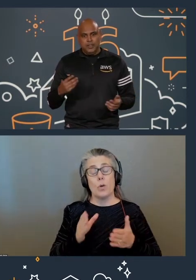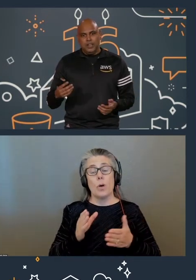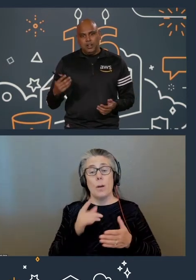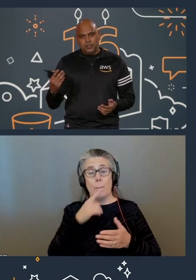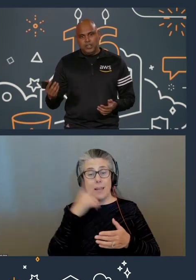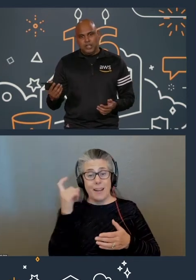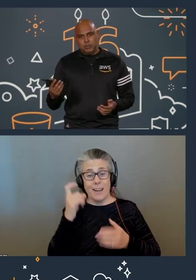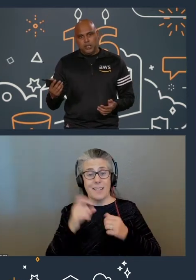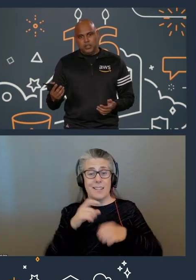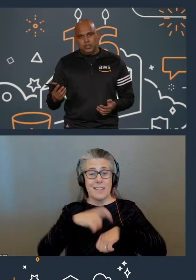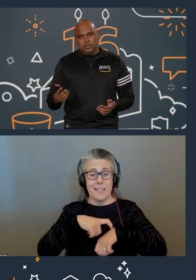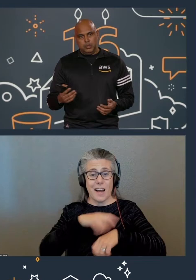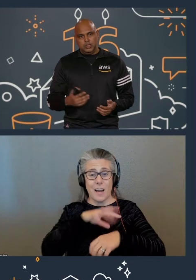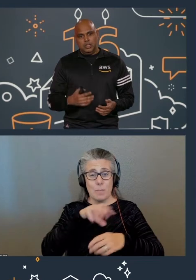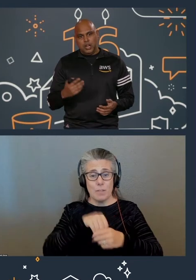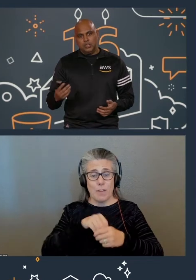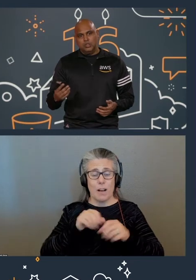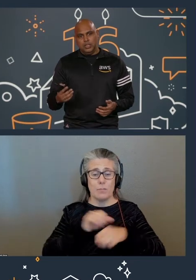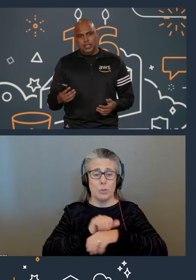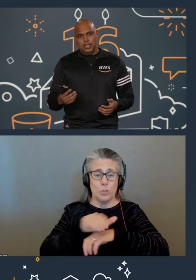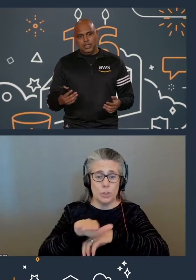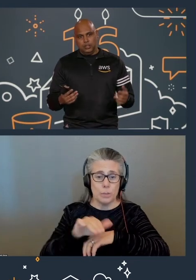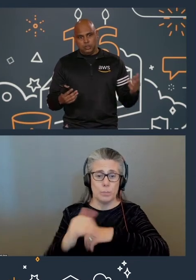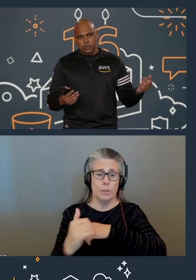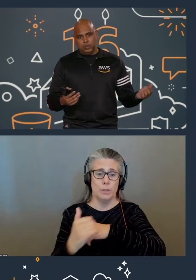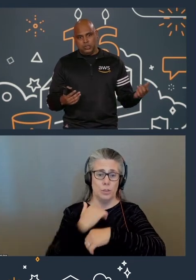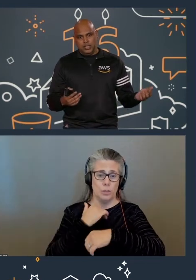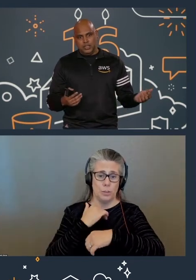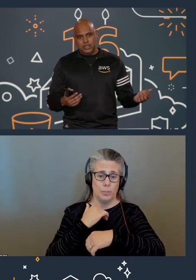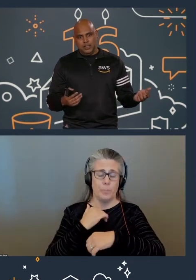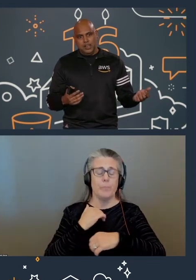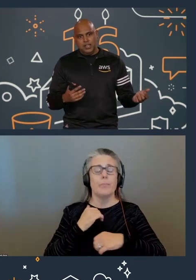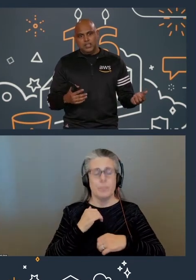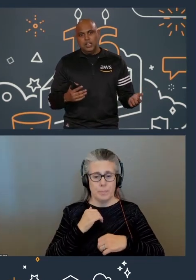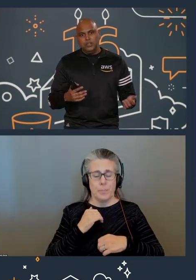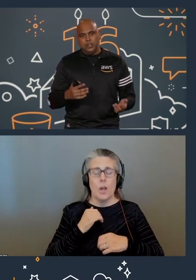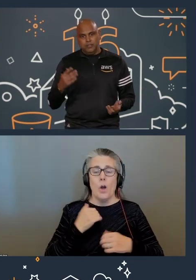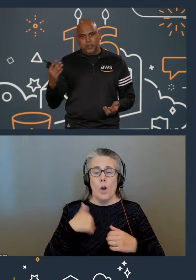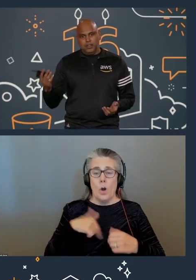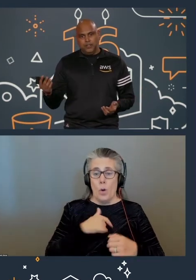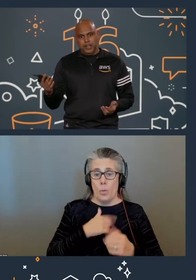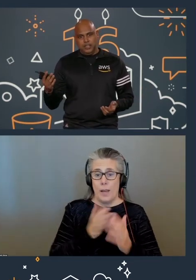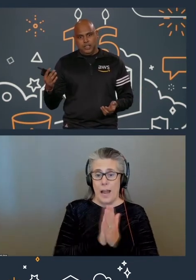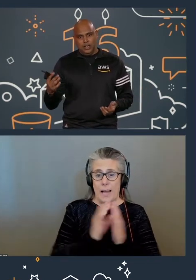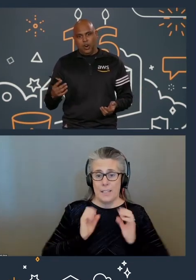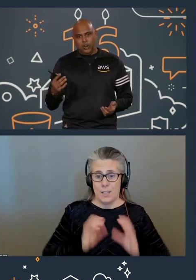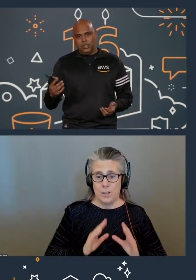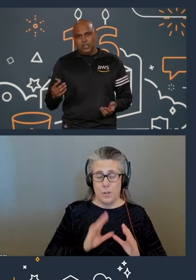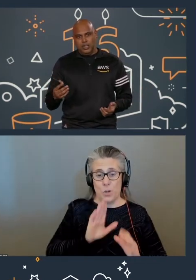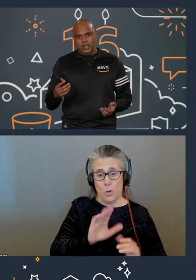we recommend our customers not to delete your source data 'til you have verified that all your data